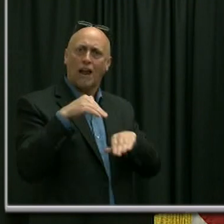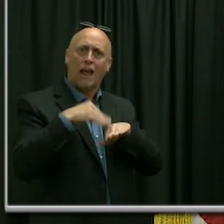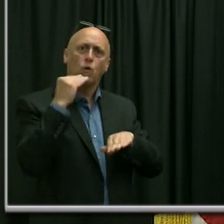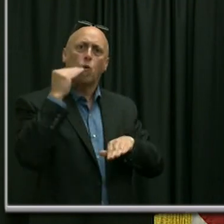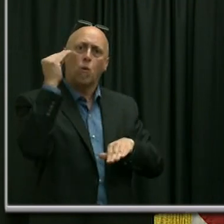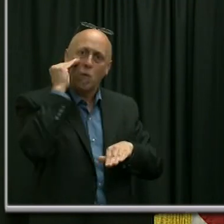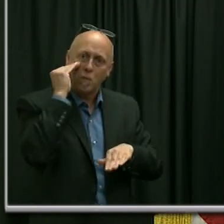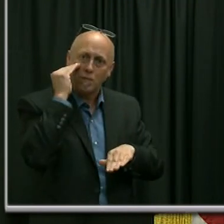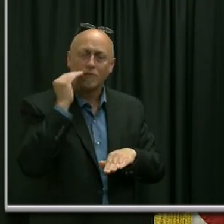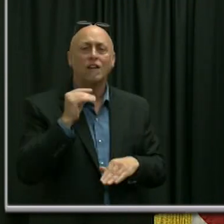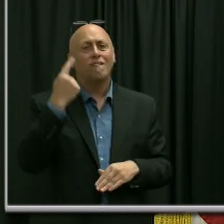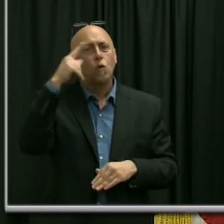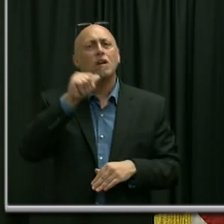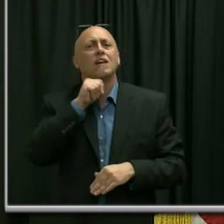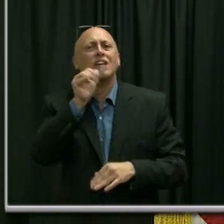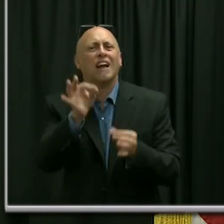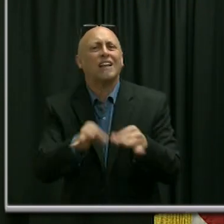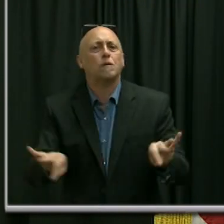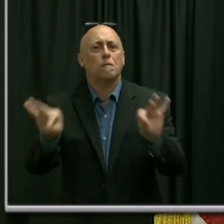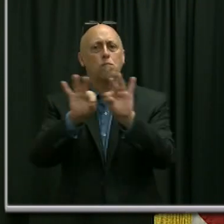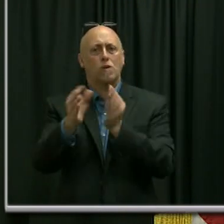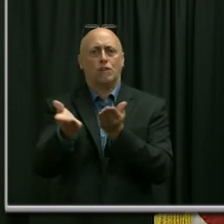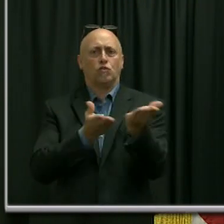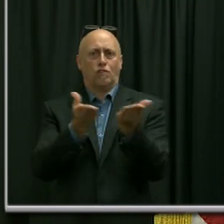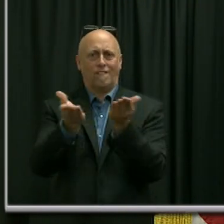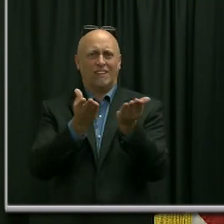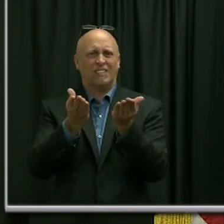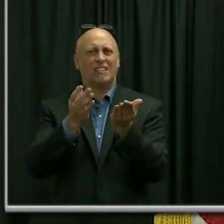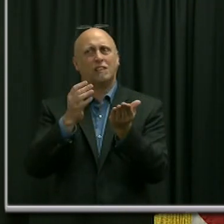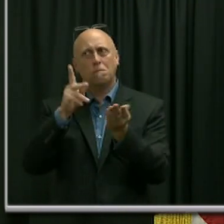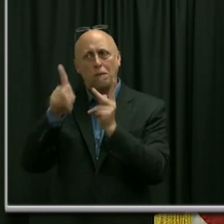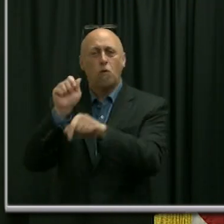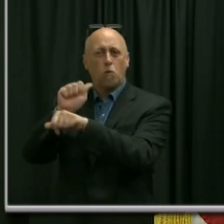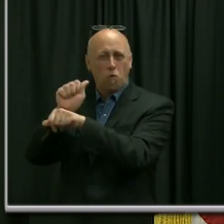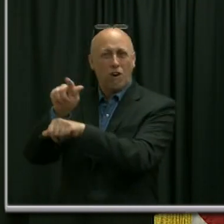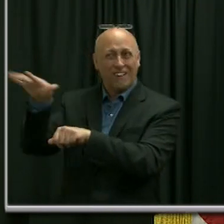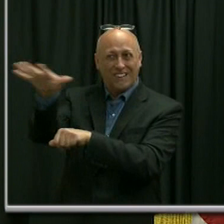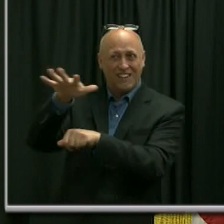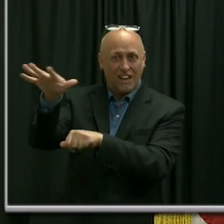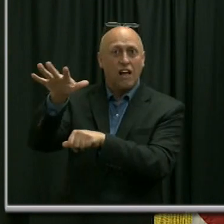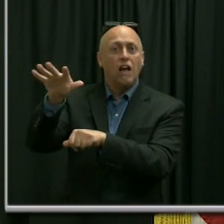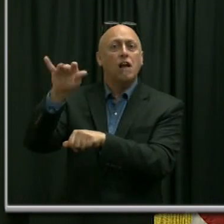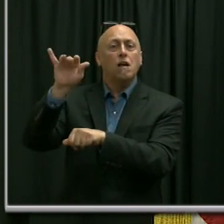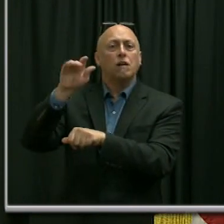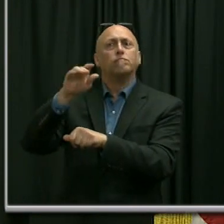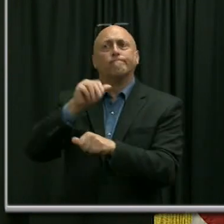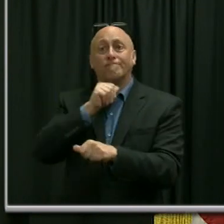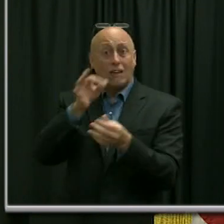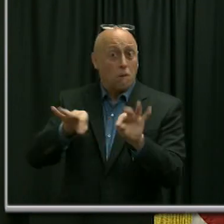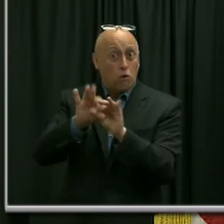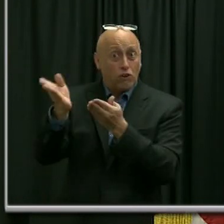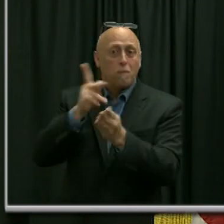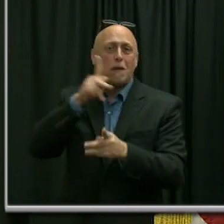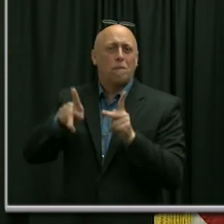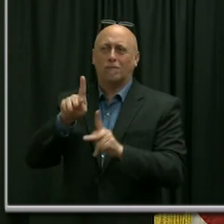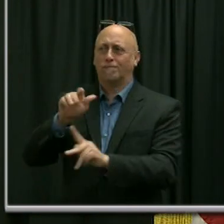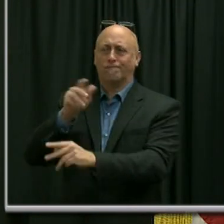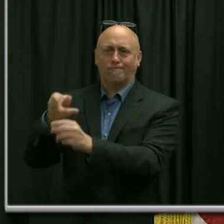PEOPLE NOT WORKING IN A CENTRAL SERVICE AREAS THAT THE MAYOR